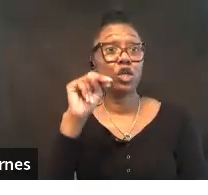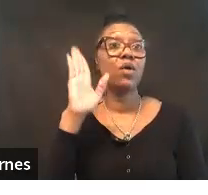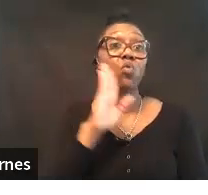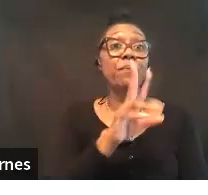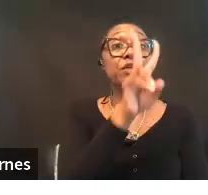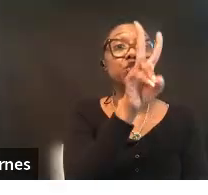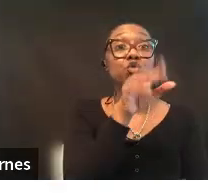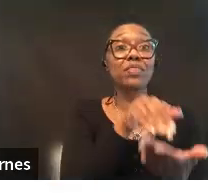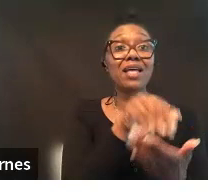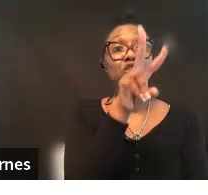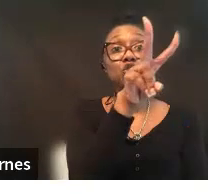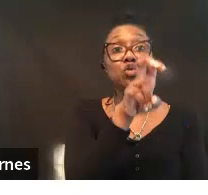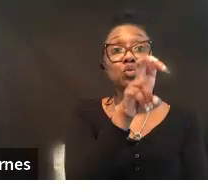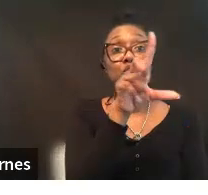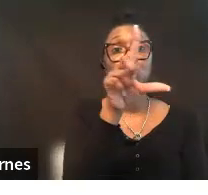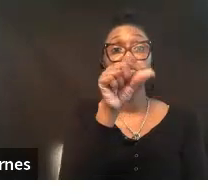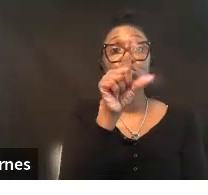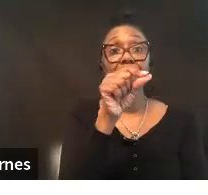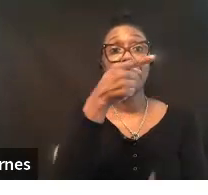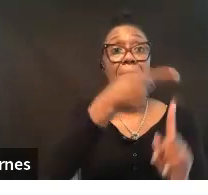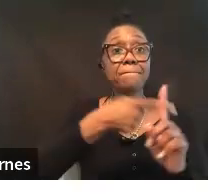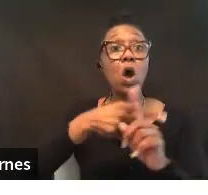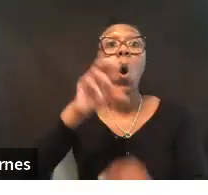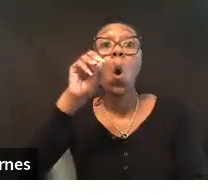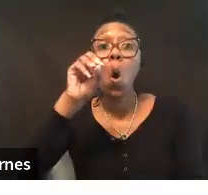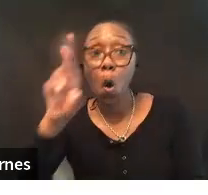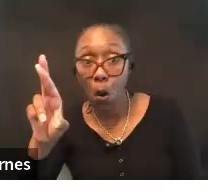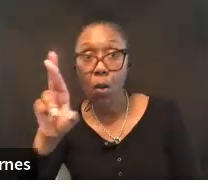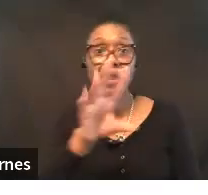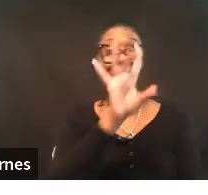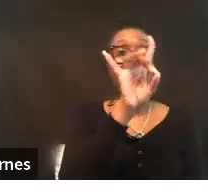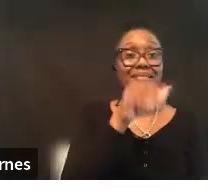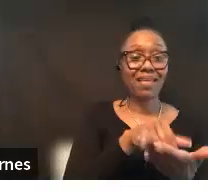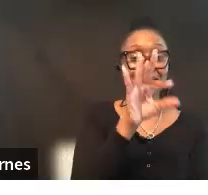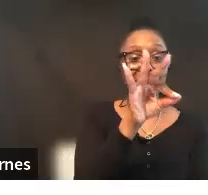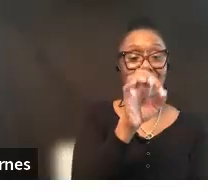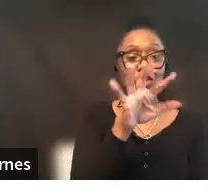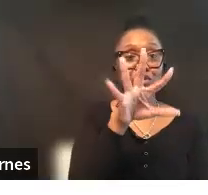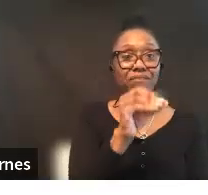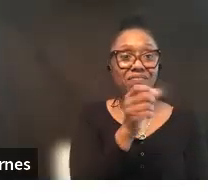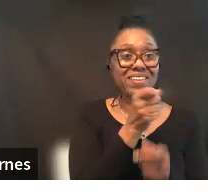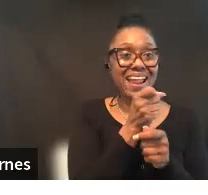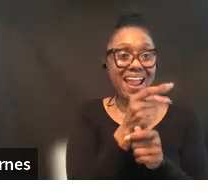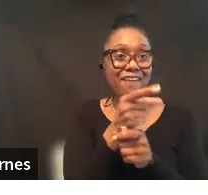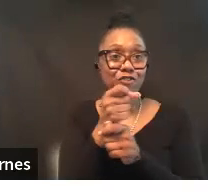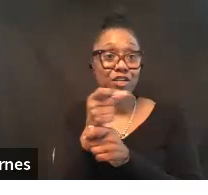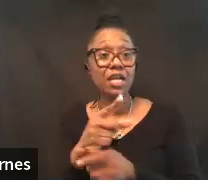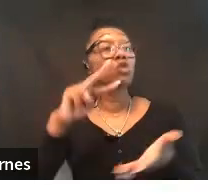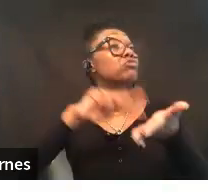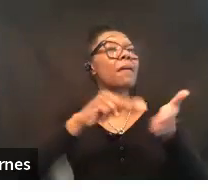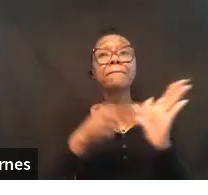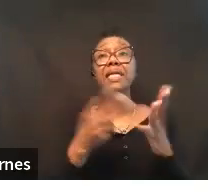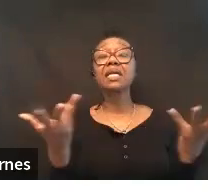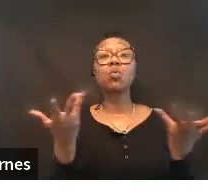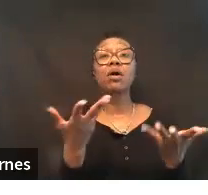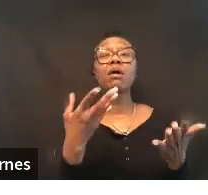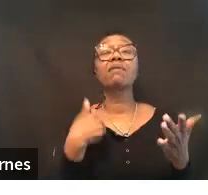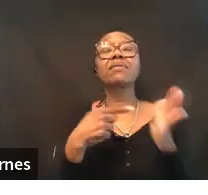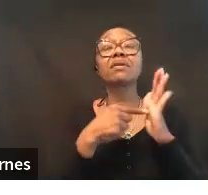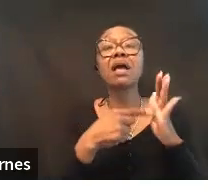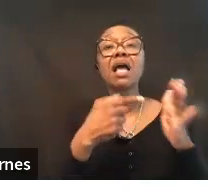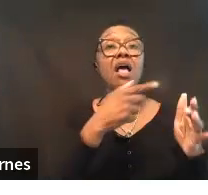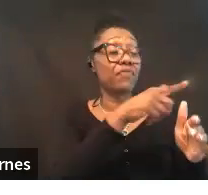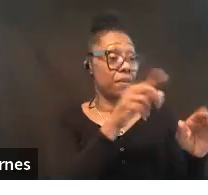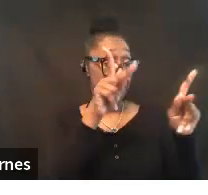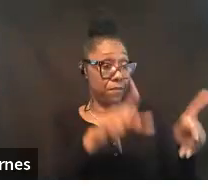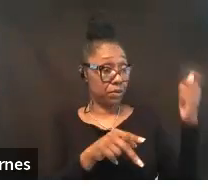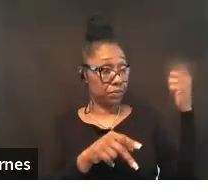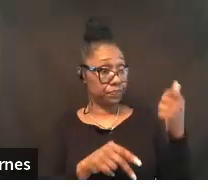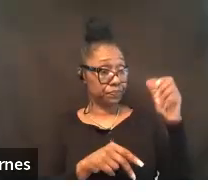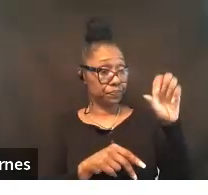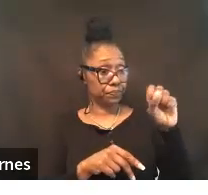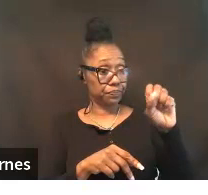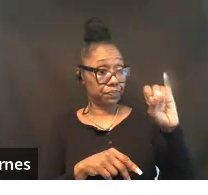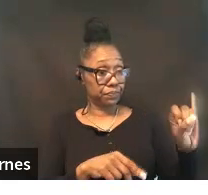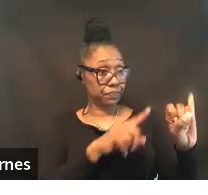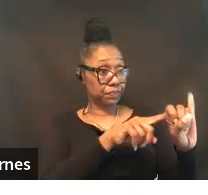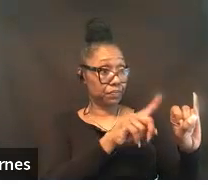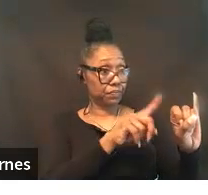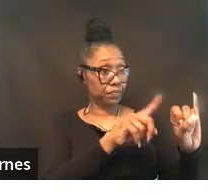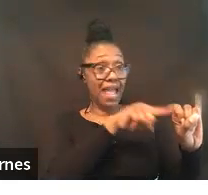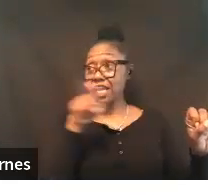Or $8,950 a year. So what this means is if I'm working, for example, on an SSI individual who's eligible for a student or income exclusion.